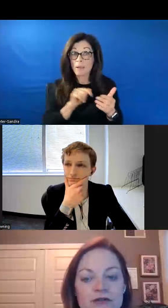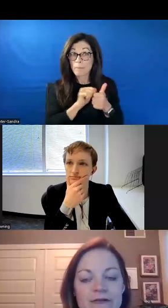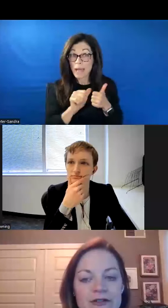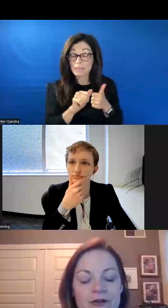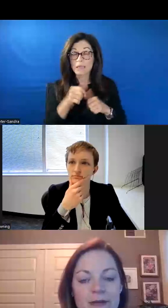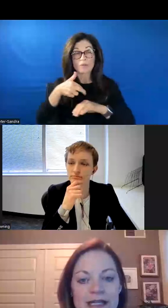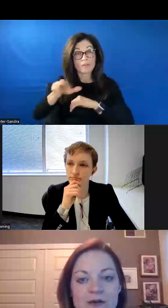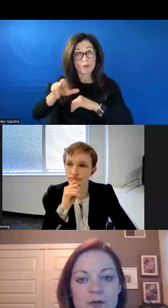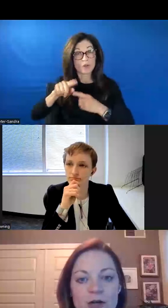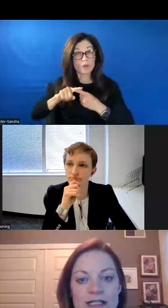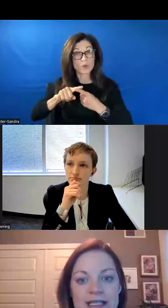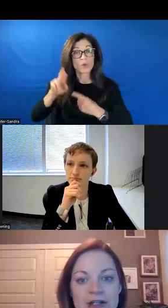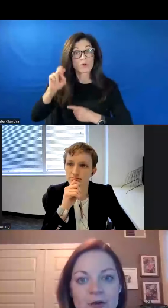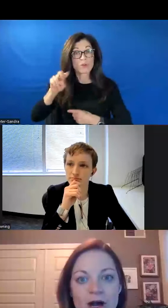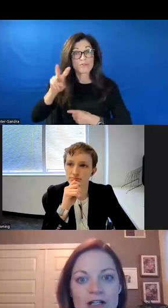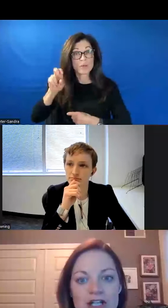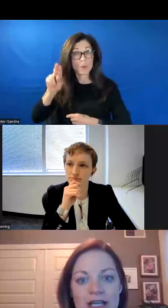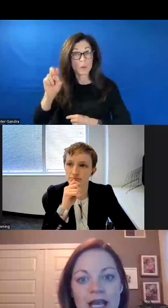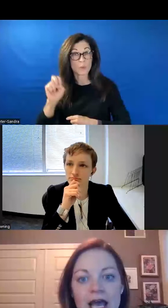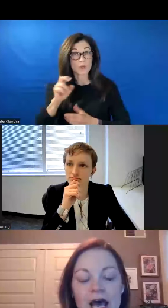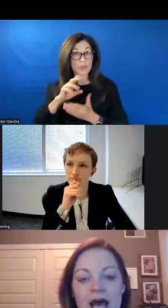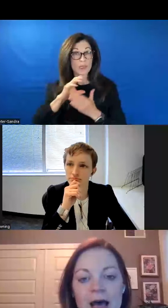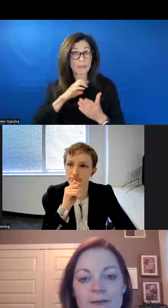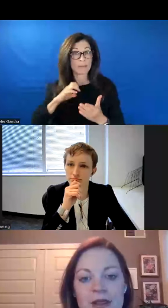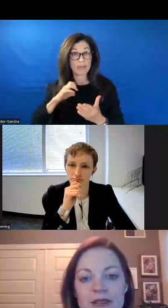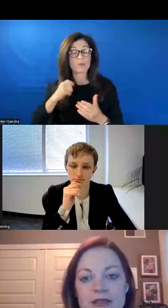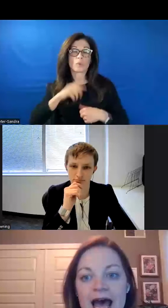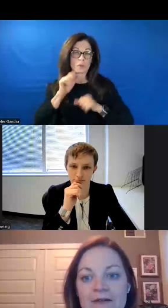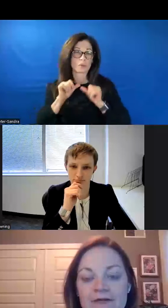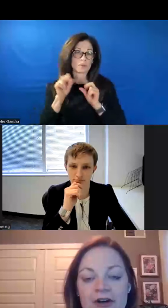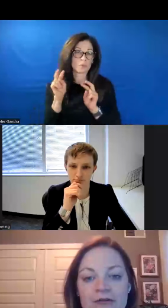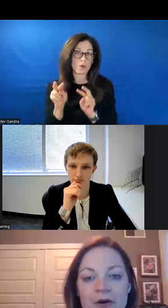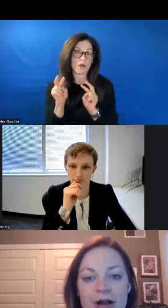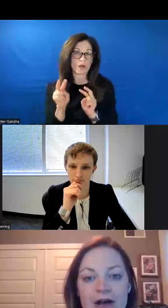THE REVENUE COMMITTEE. WE WILL CONTINUE WATCHING THAT FOR A VOTE